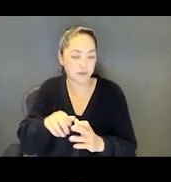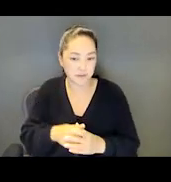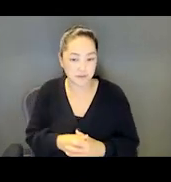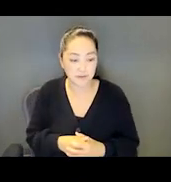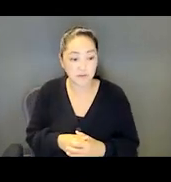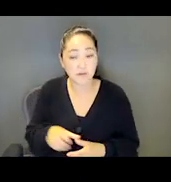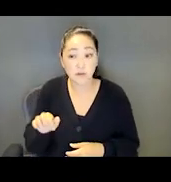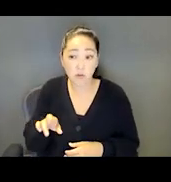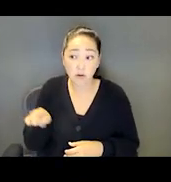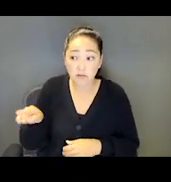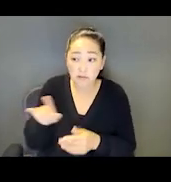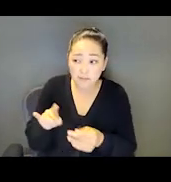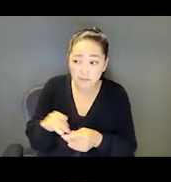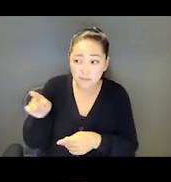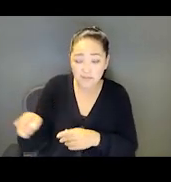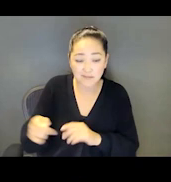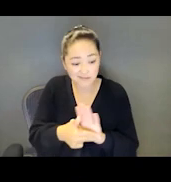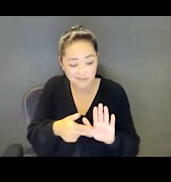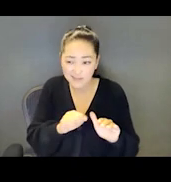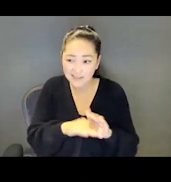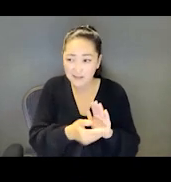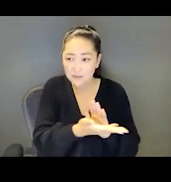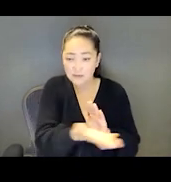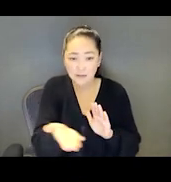and there was nothing telling me there was construction.